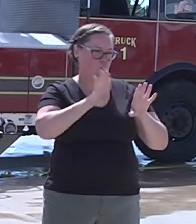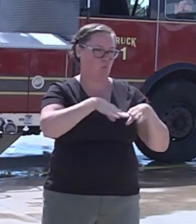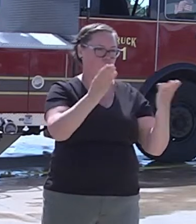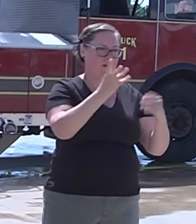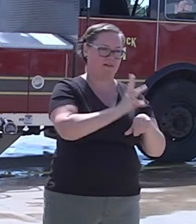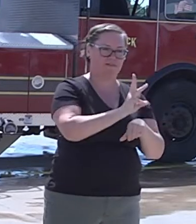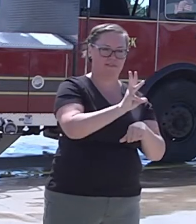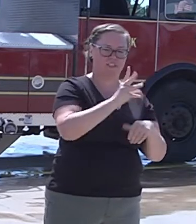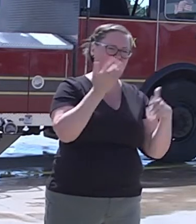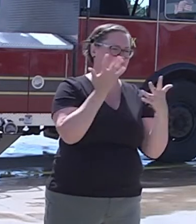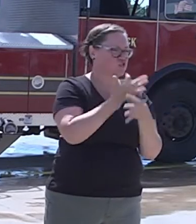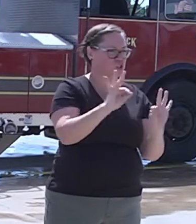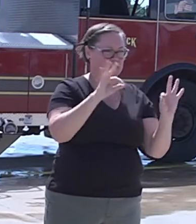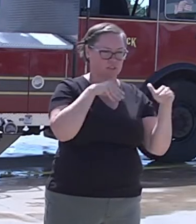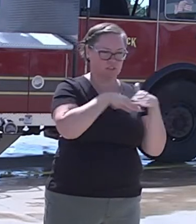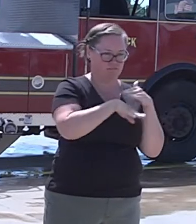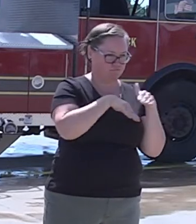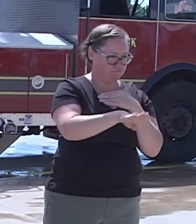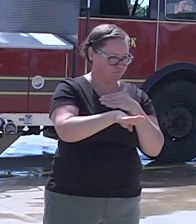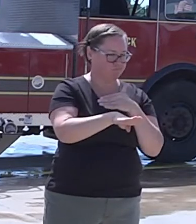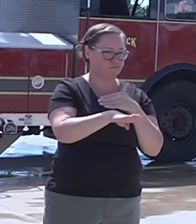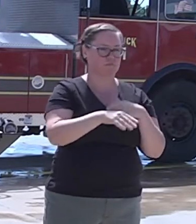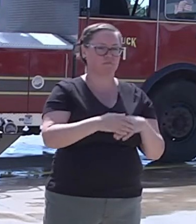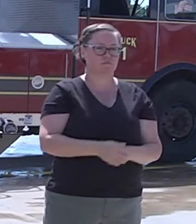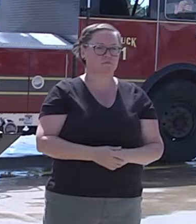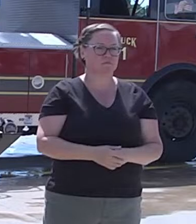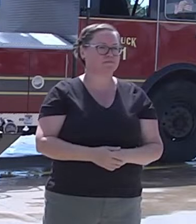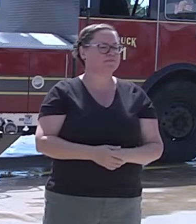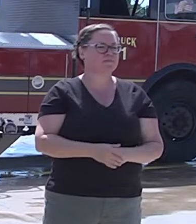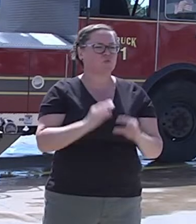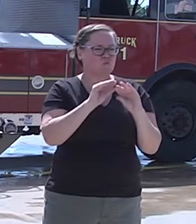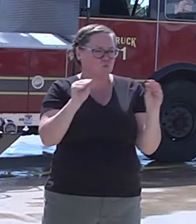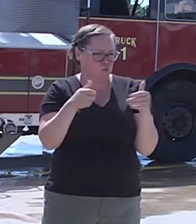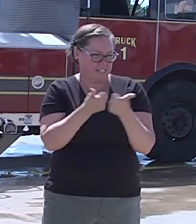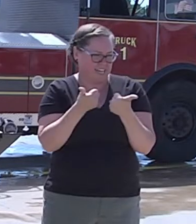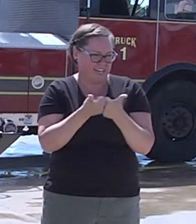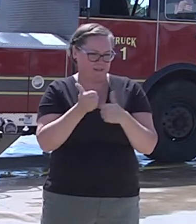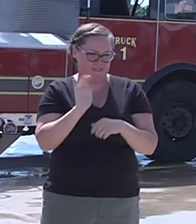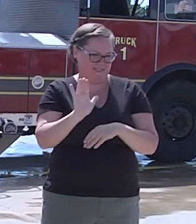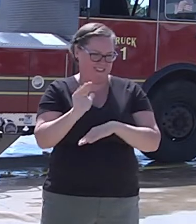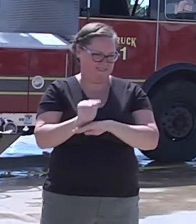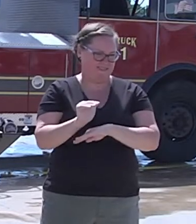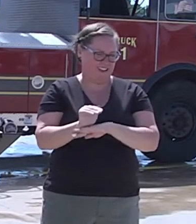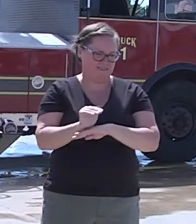for everybody to go into the stadium there is not a game uh baseball game that that that night